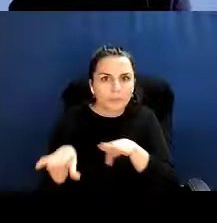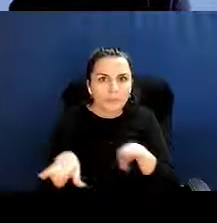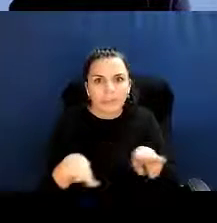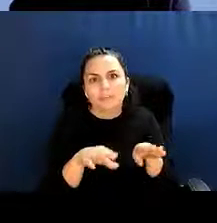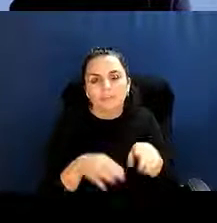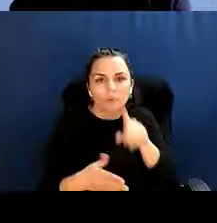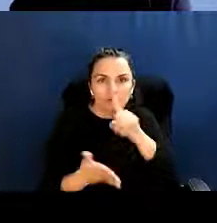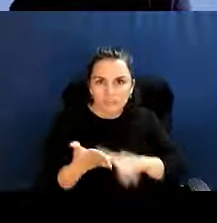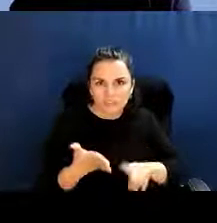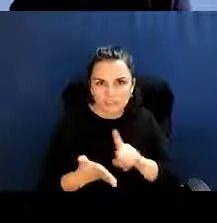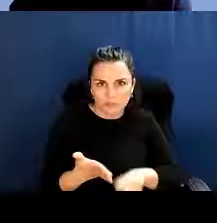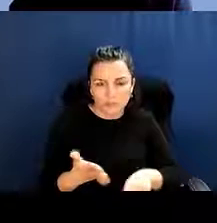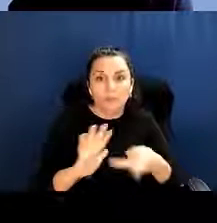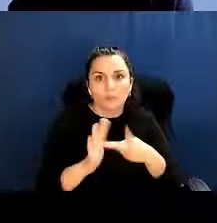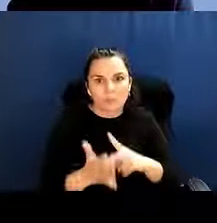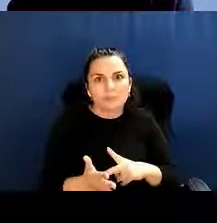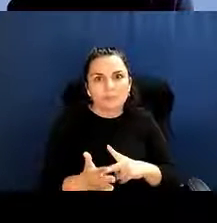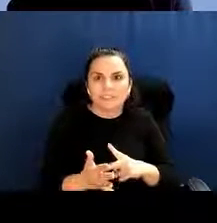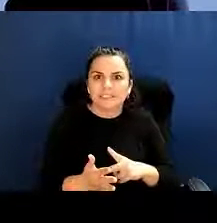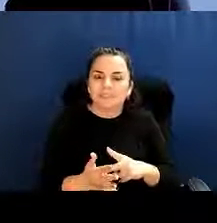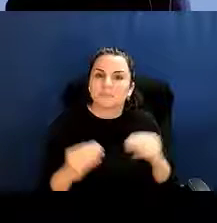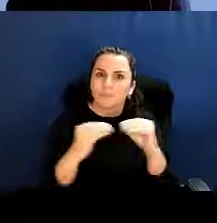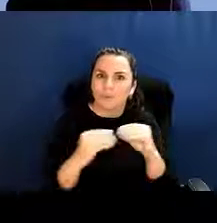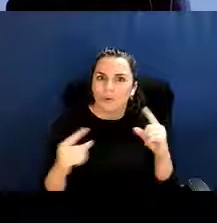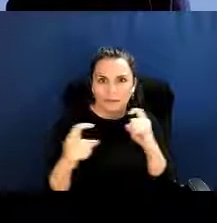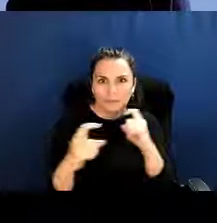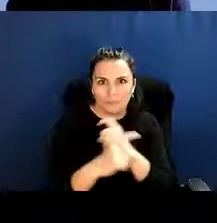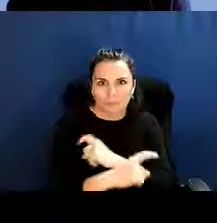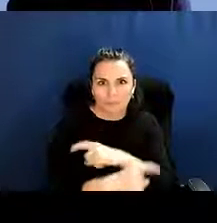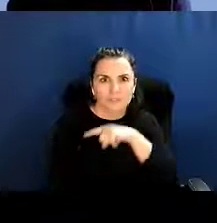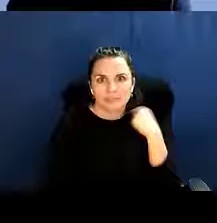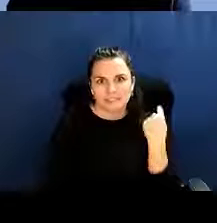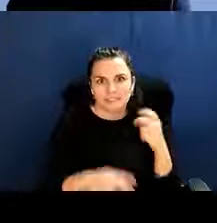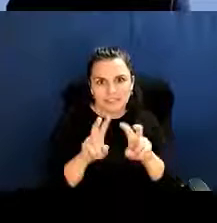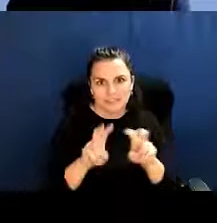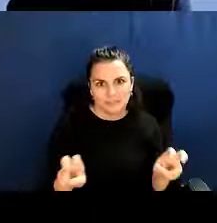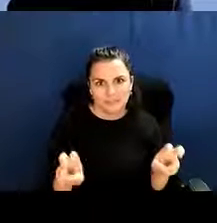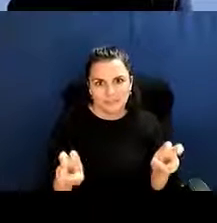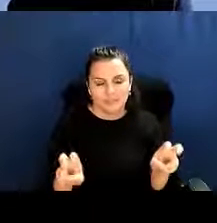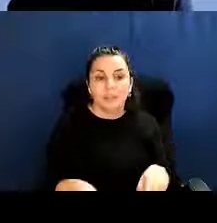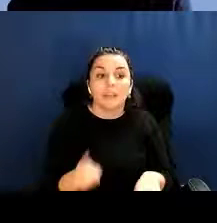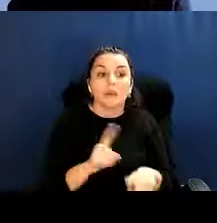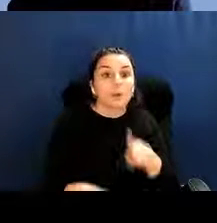this risk assessment. So the point that I want to make is that a social and behavioral study